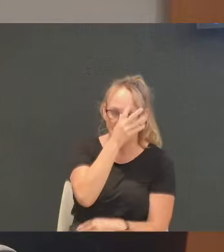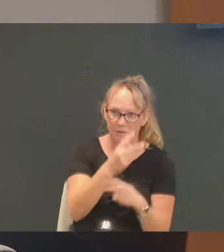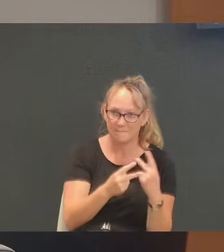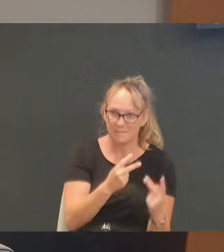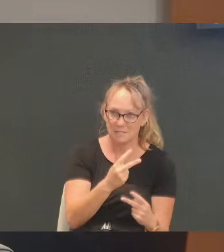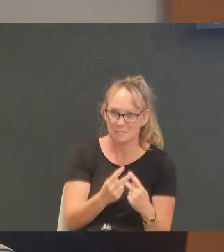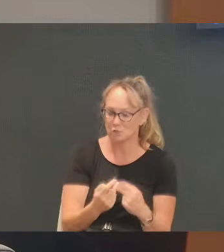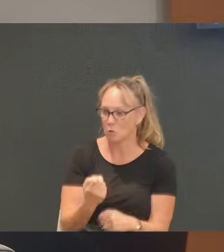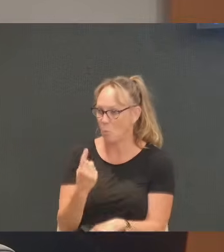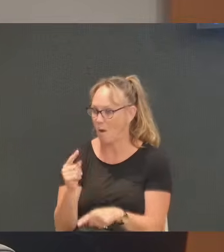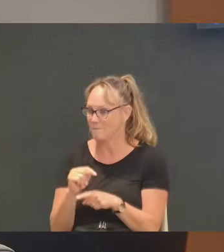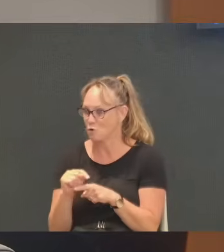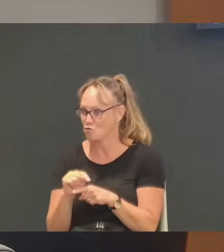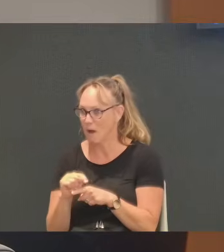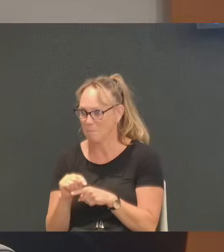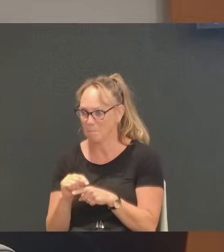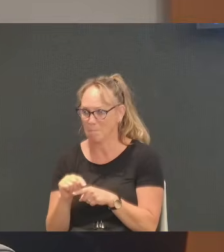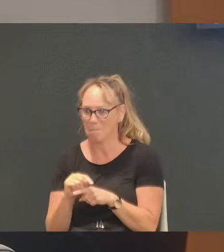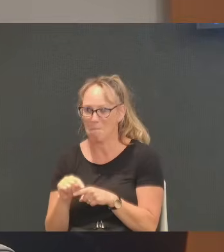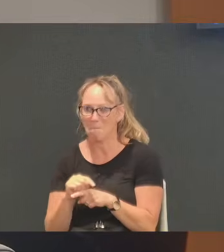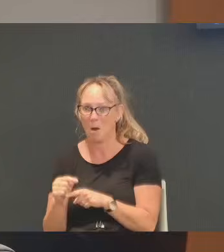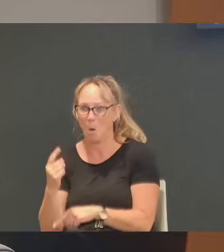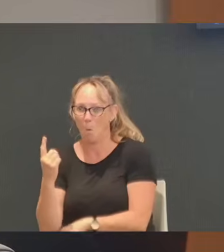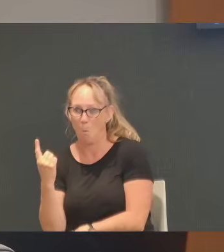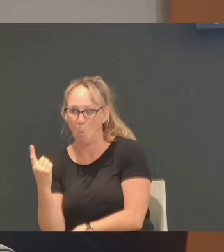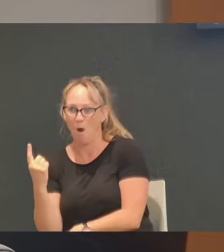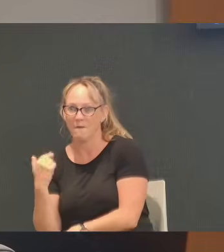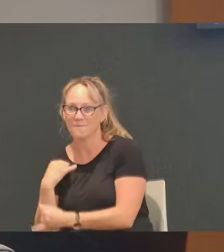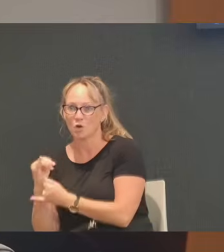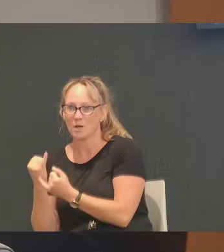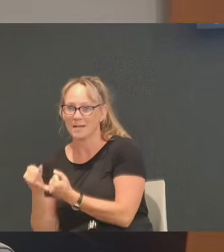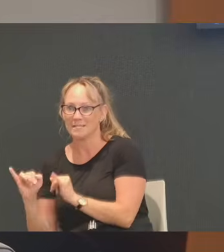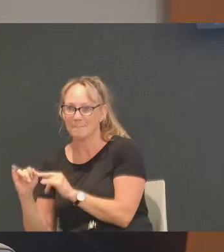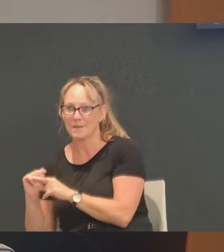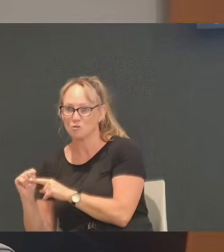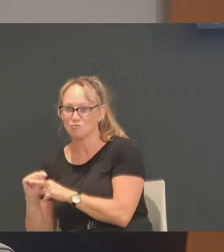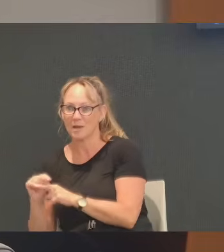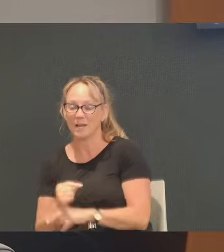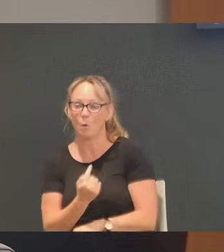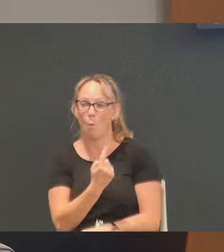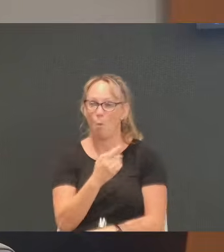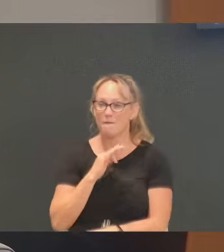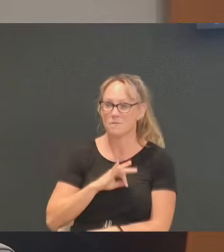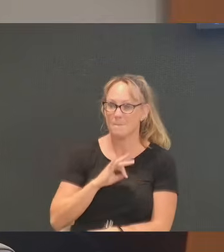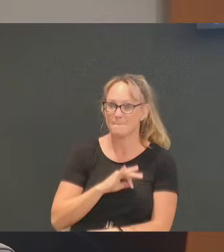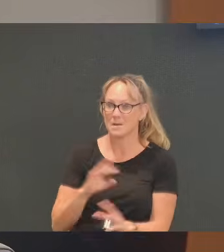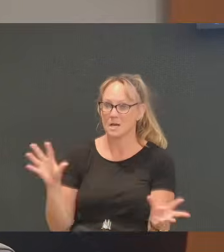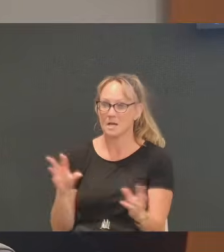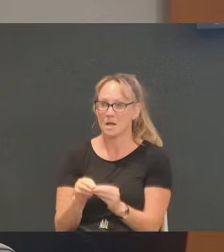training, one for independent living services, and one for benefit bridge services at 30.3 million.